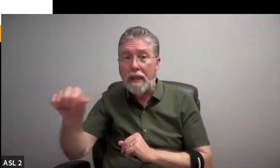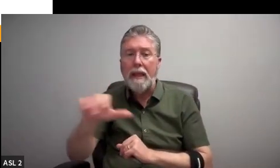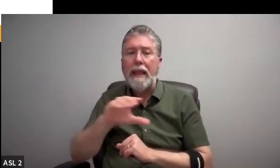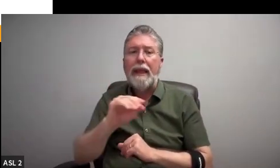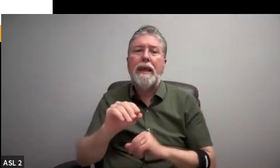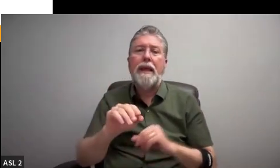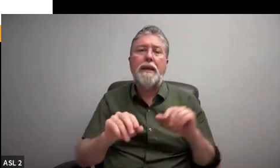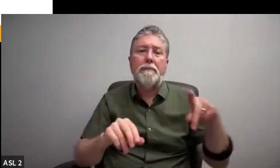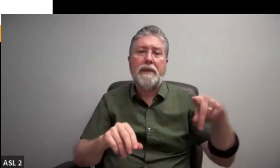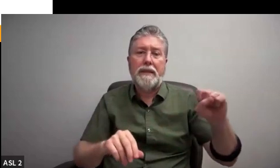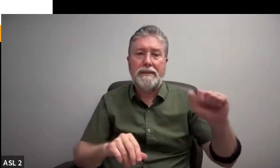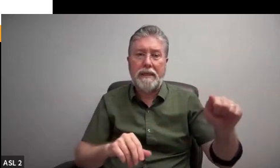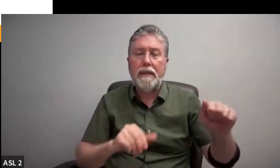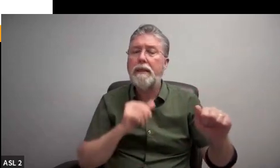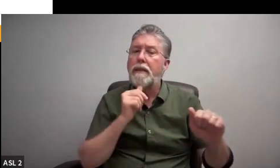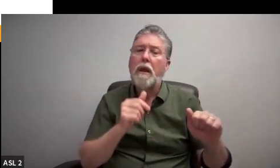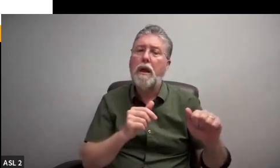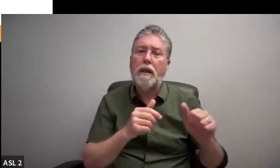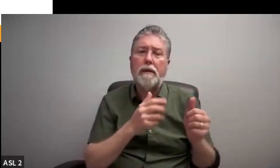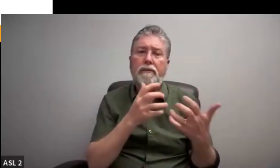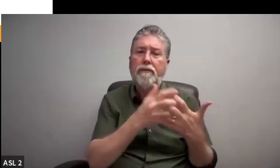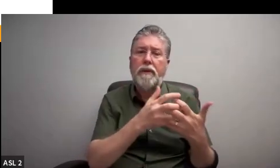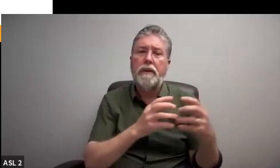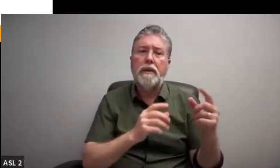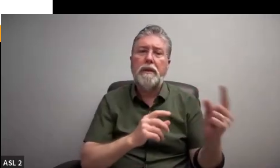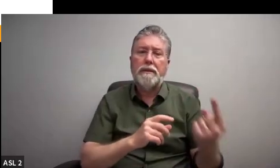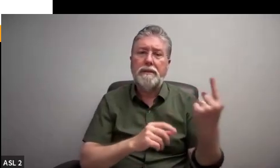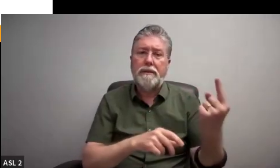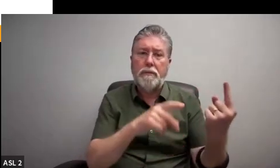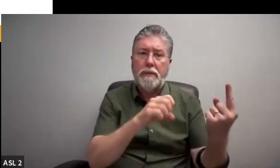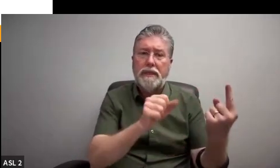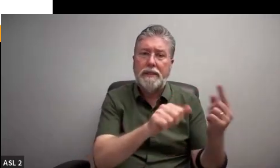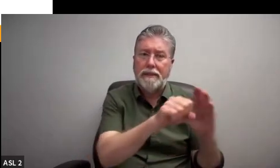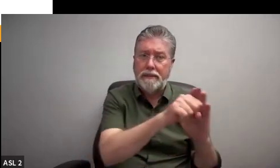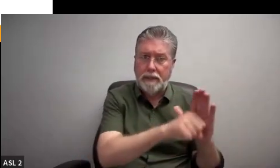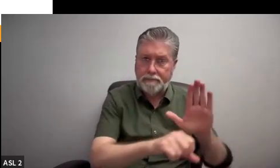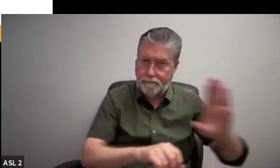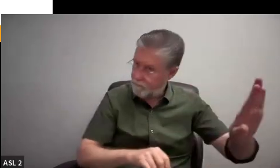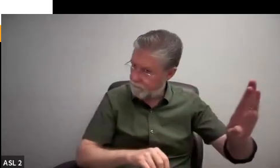does not apply to single PSA states. And Attachment E is also new and is used to